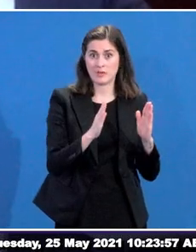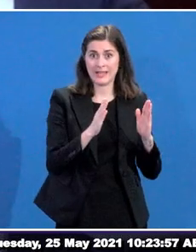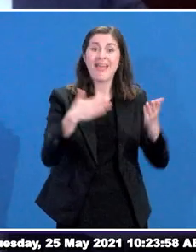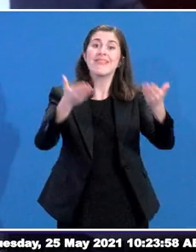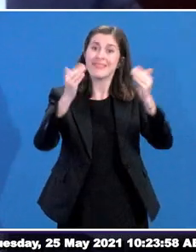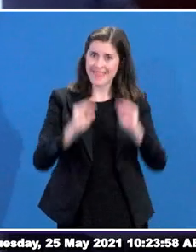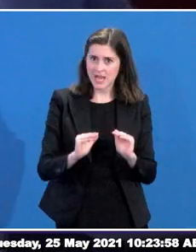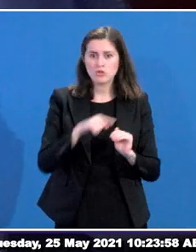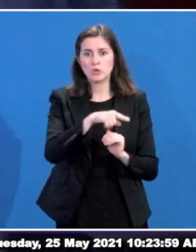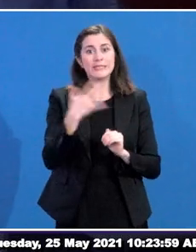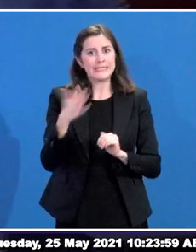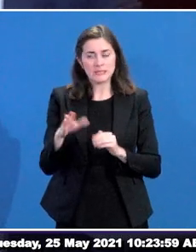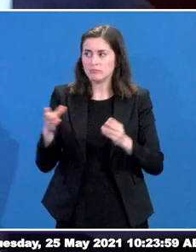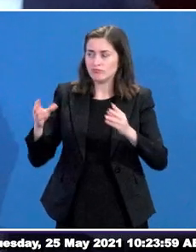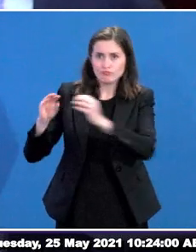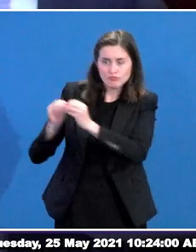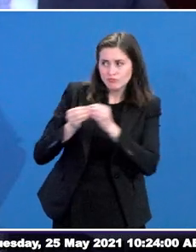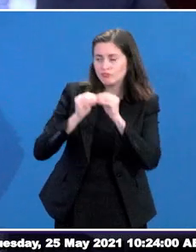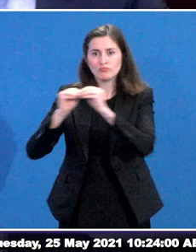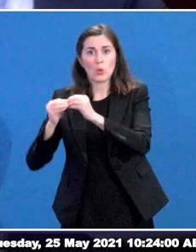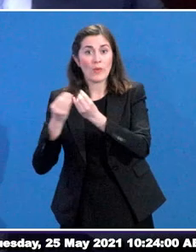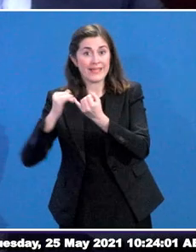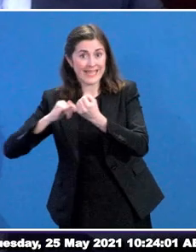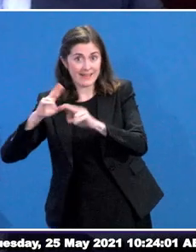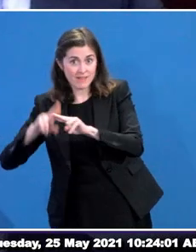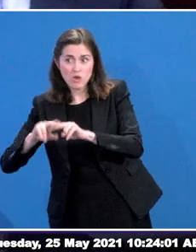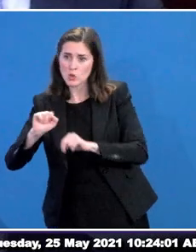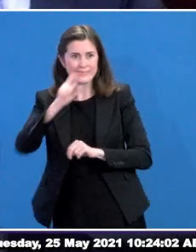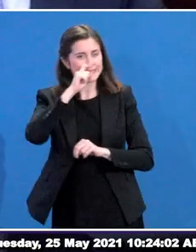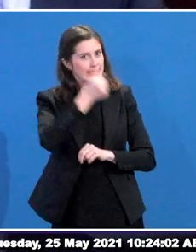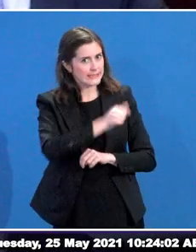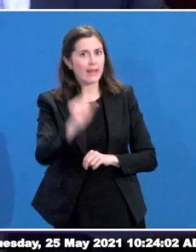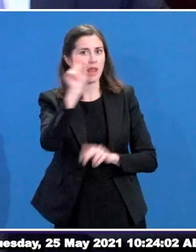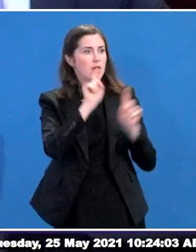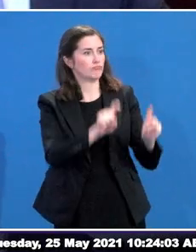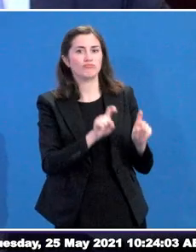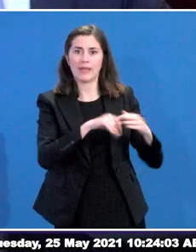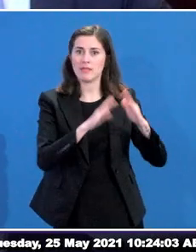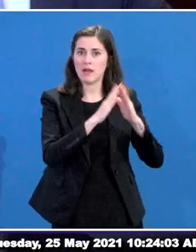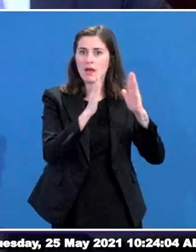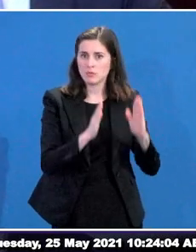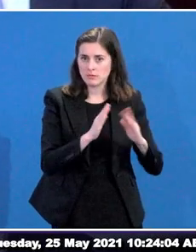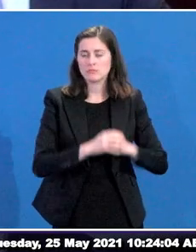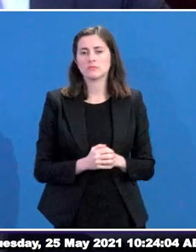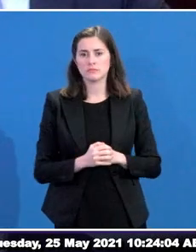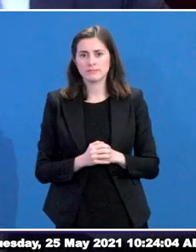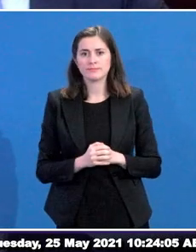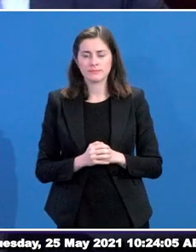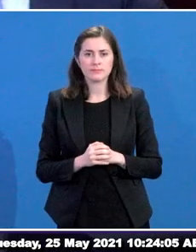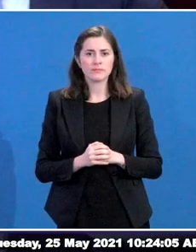and that Melissa has remained in the home. So I want to take you to that part of your statement where you talk about events